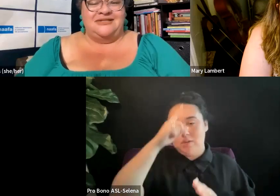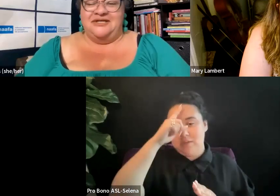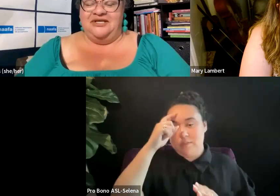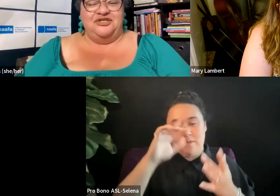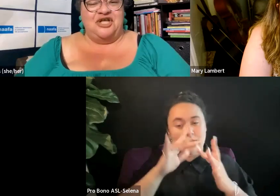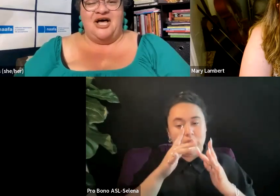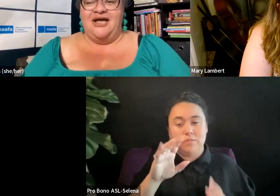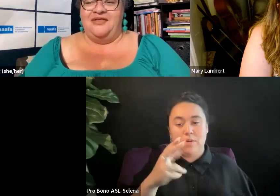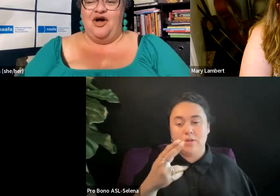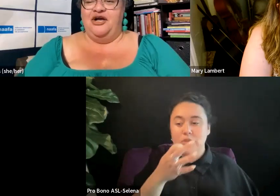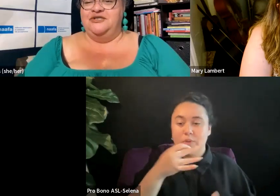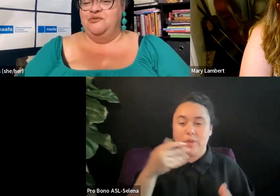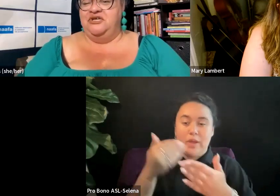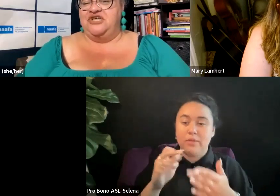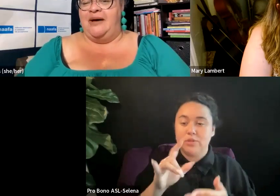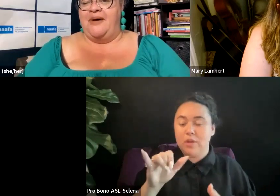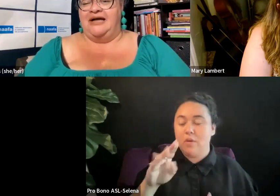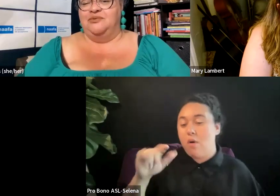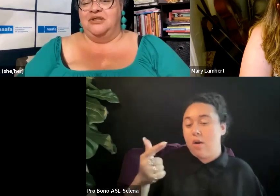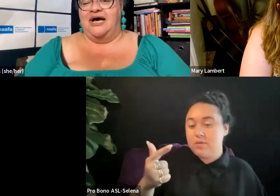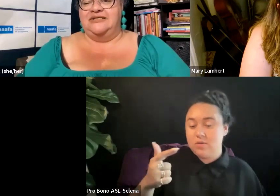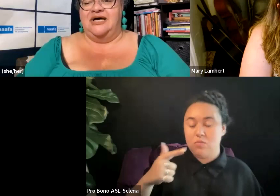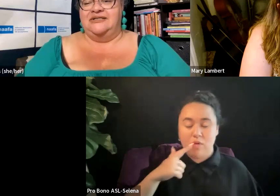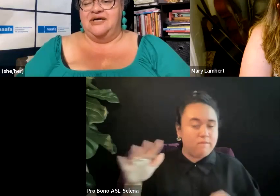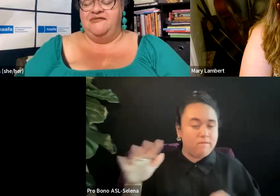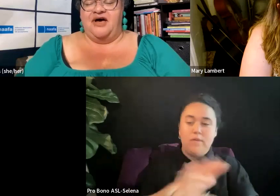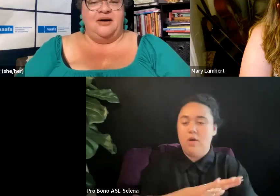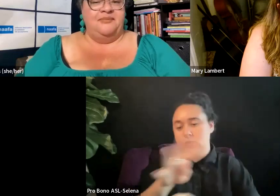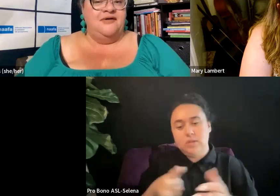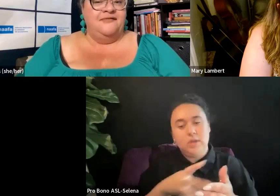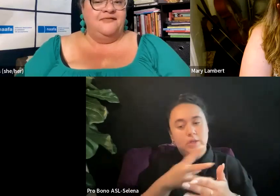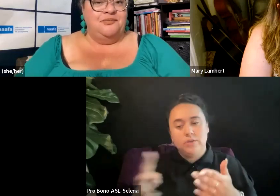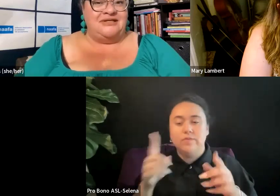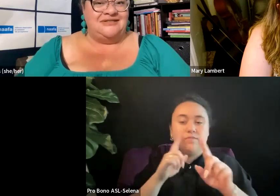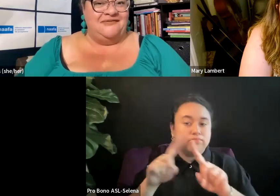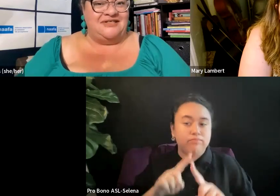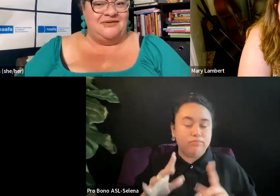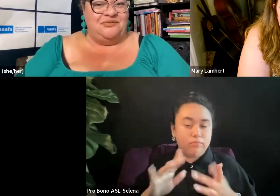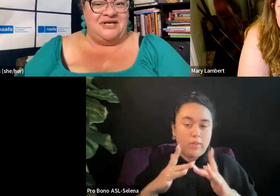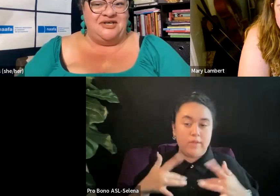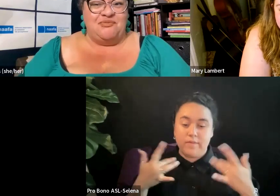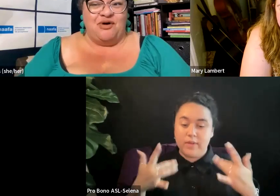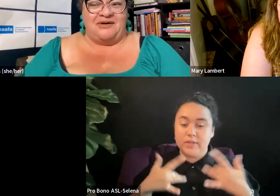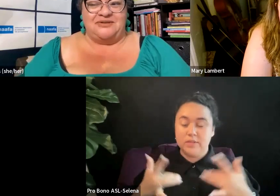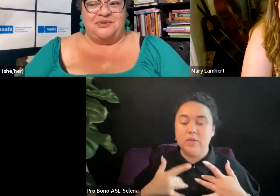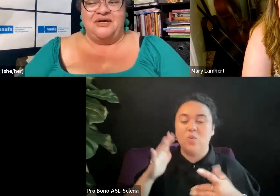still in July and then August will be jam packed with lots and lots of virtual events, events that we'll be telling you more about soon.